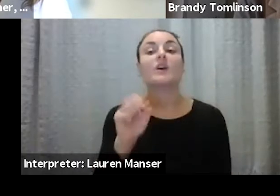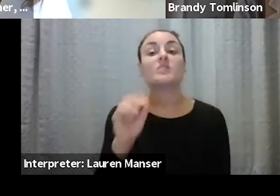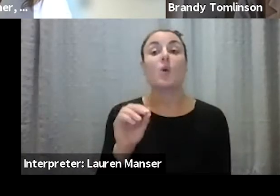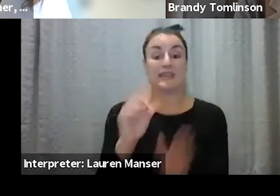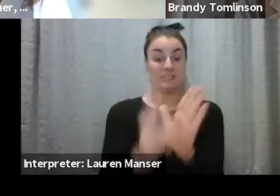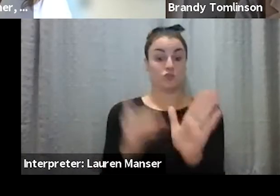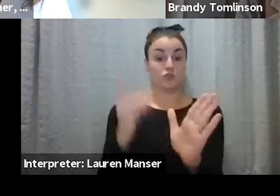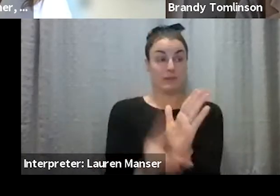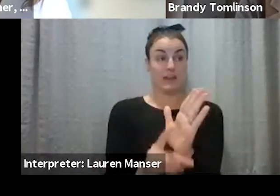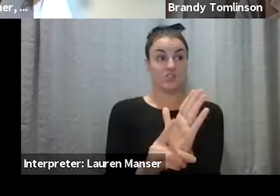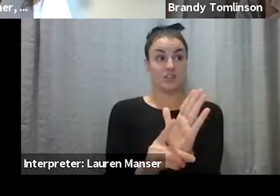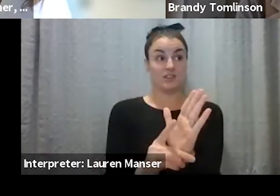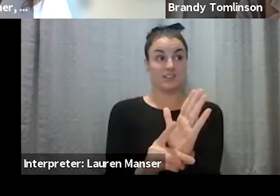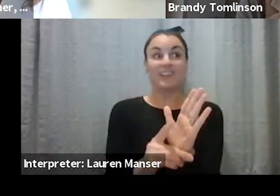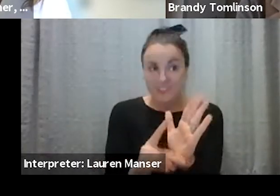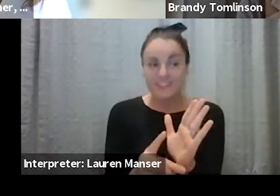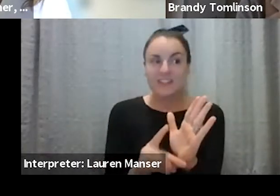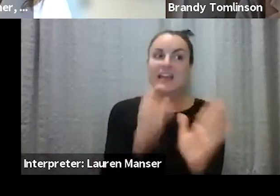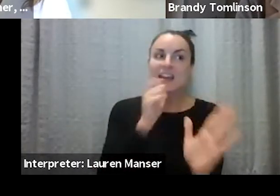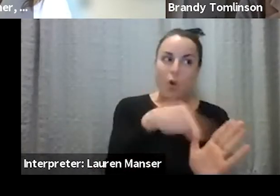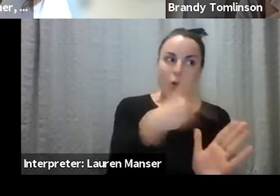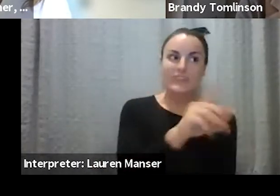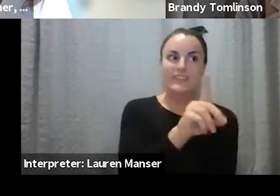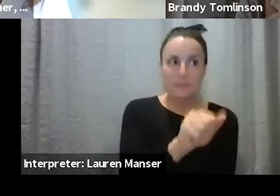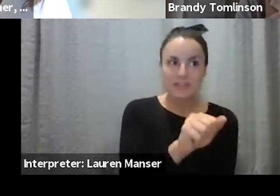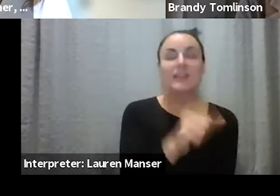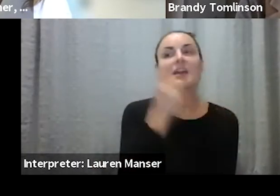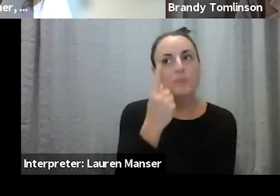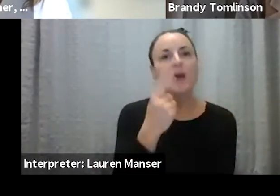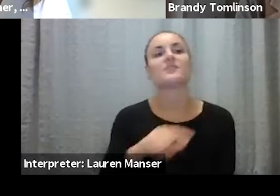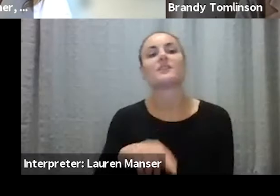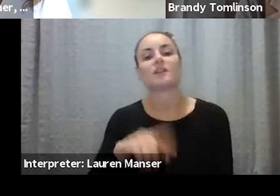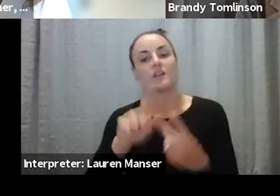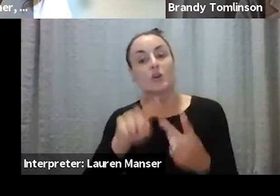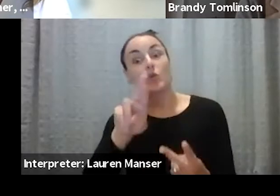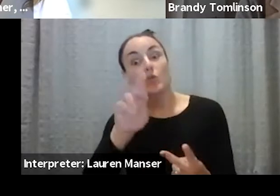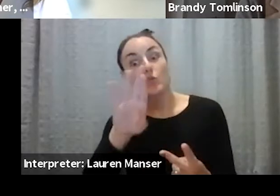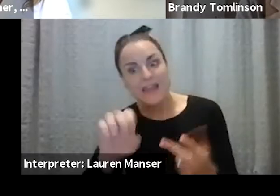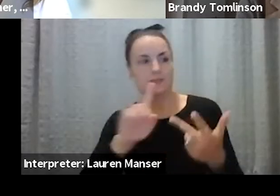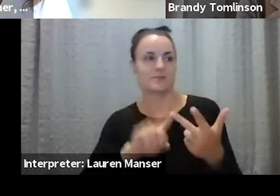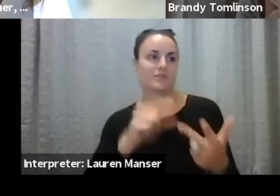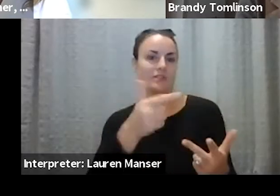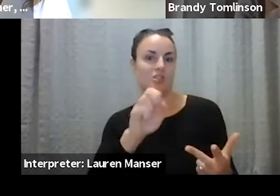but also race, gender, gender identity. And so there needs to be space